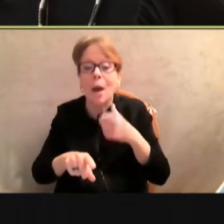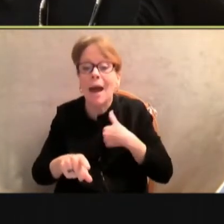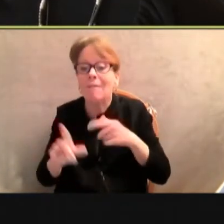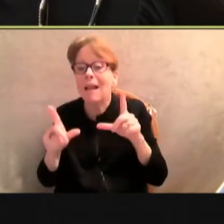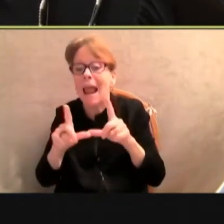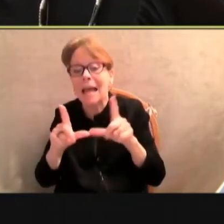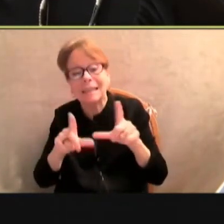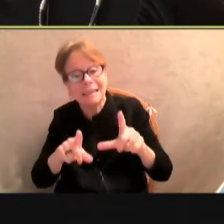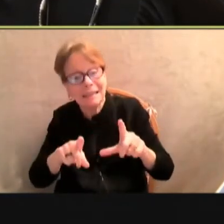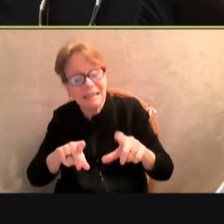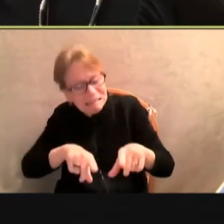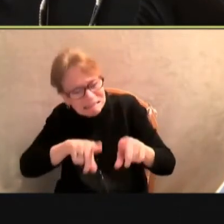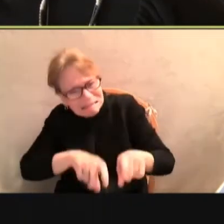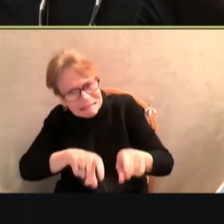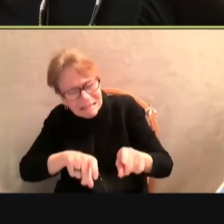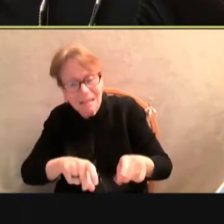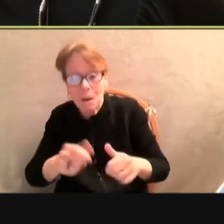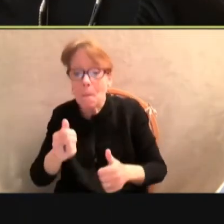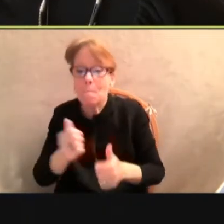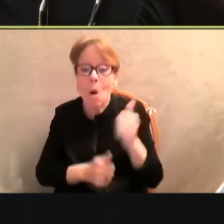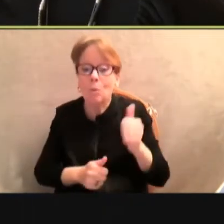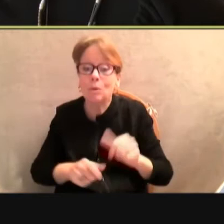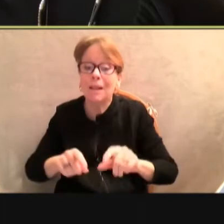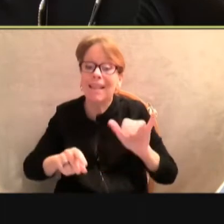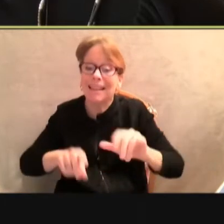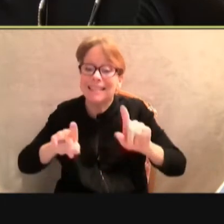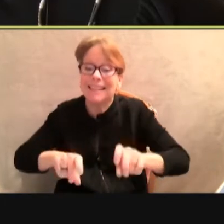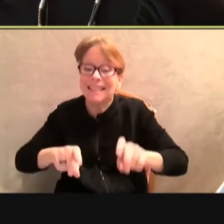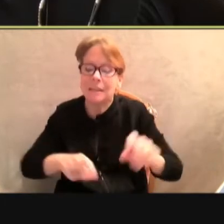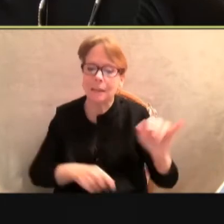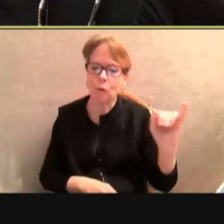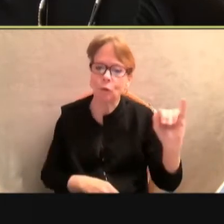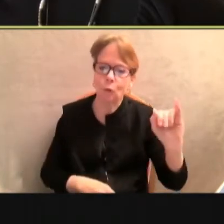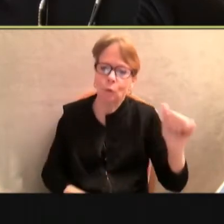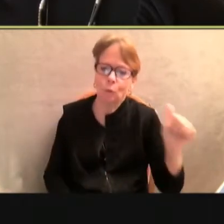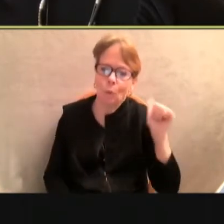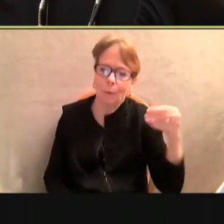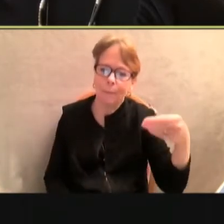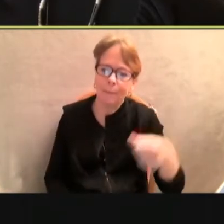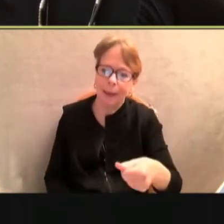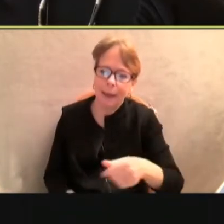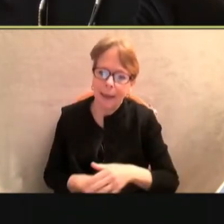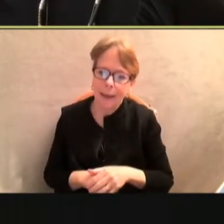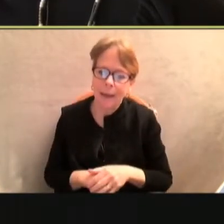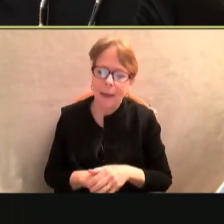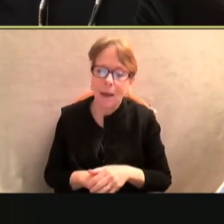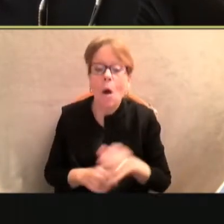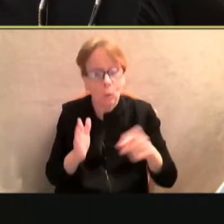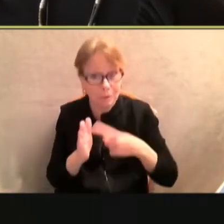covered by insurance, or if they are only a few are, but then you don't have a comprehensive